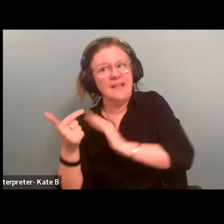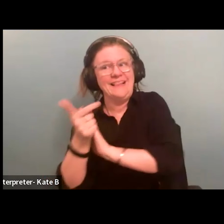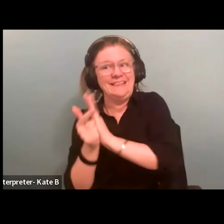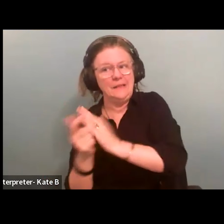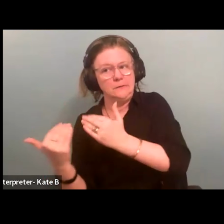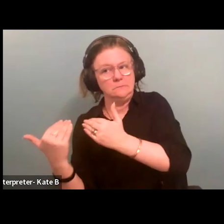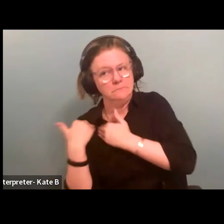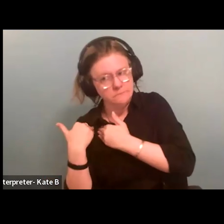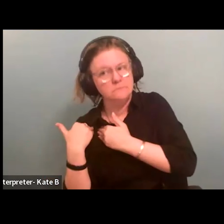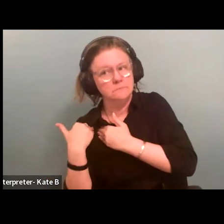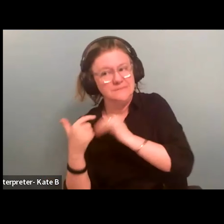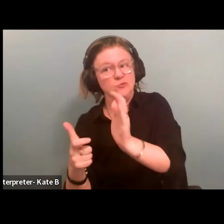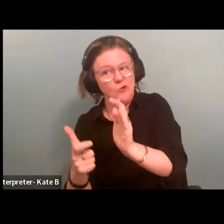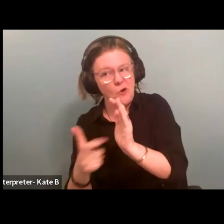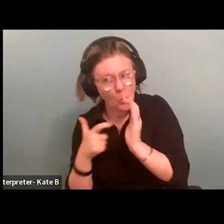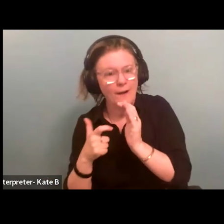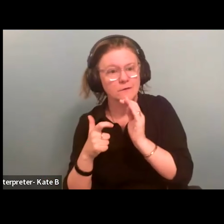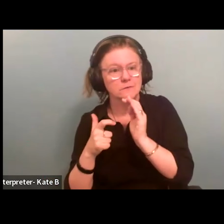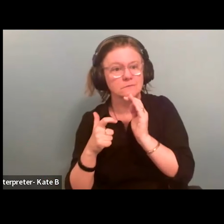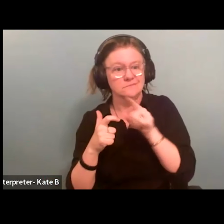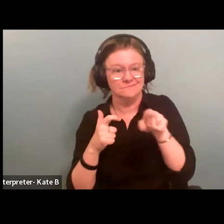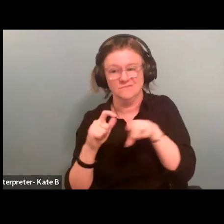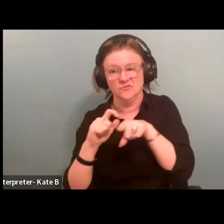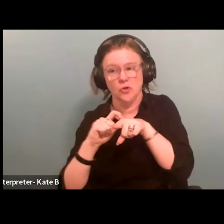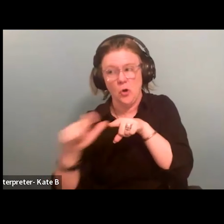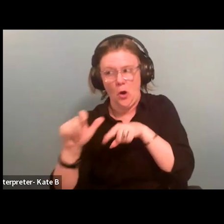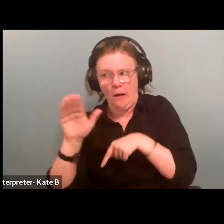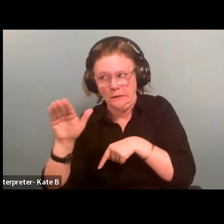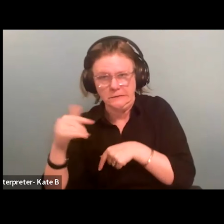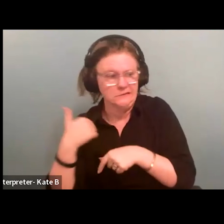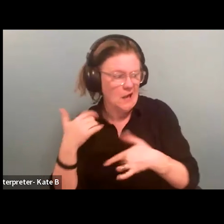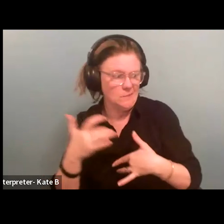under the Pennsylvania law to make a report of need.